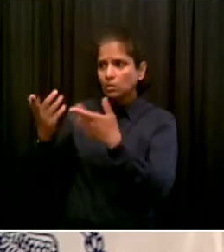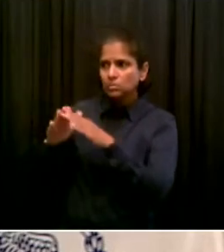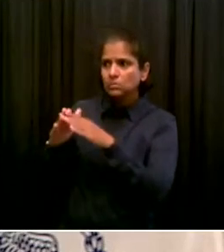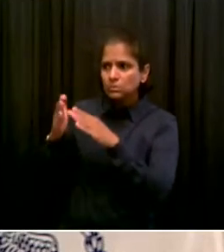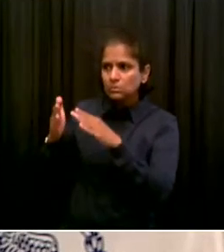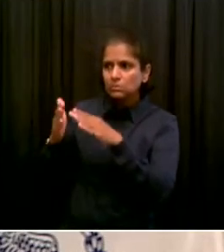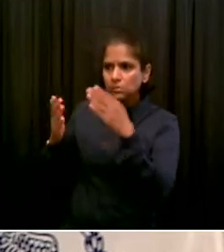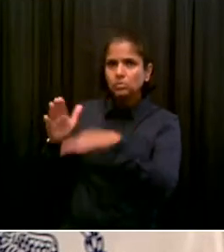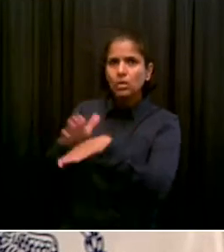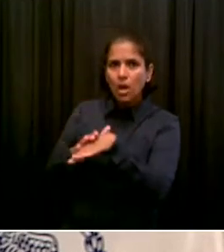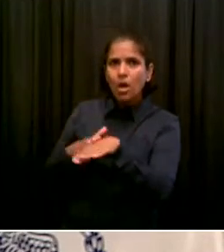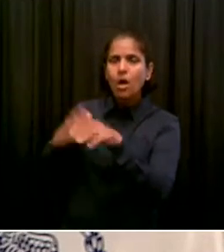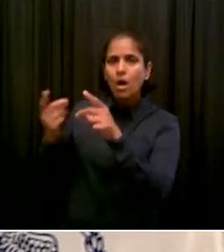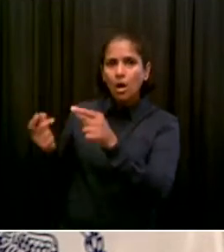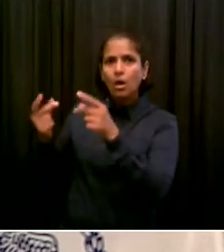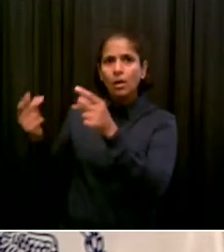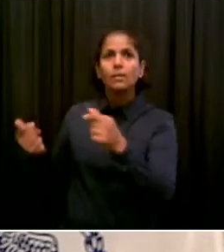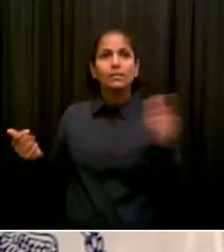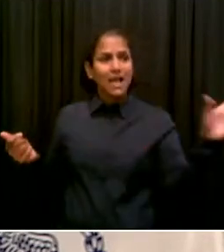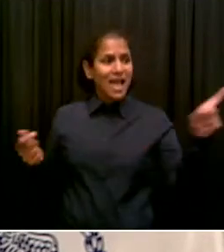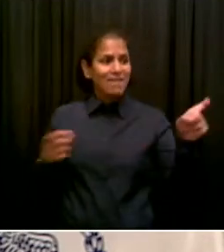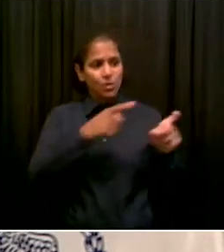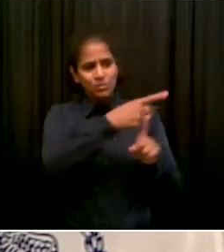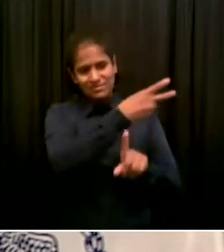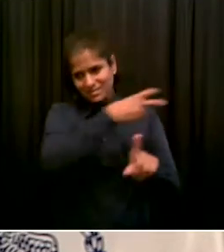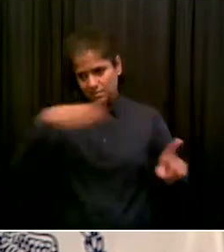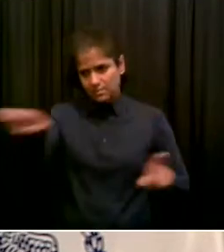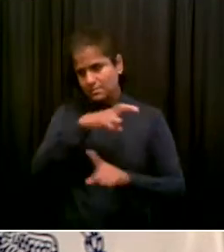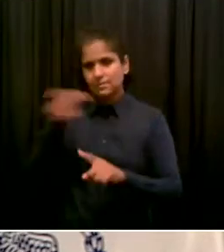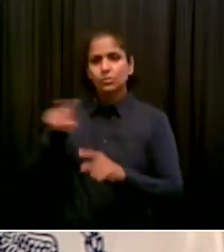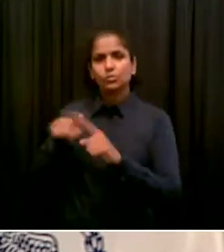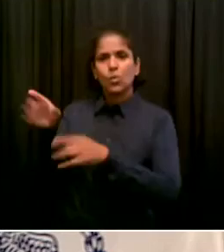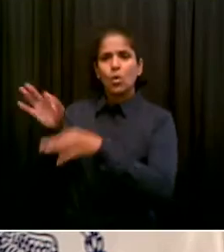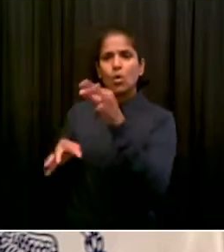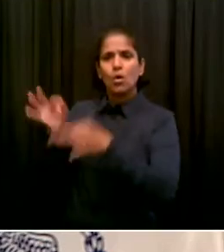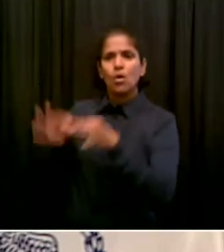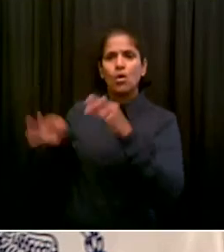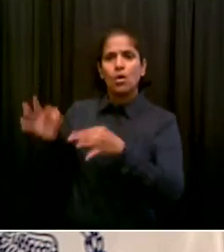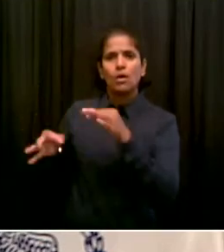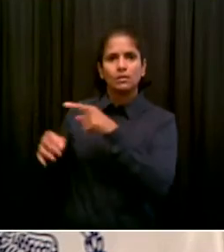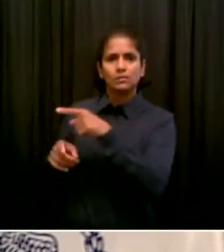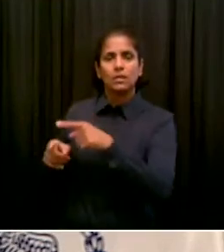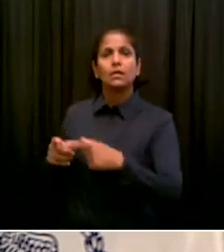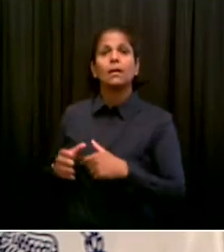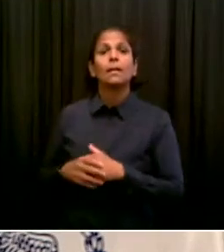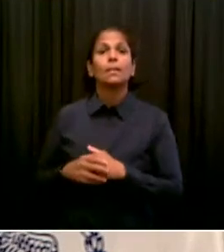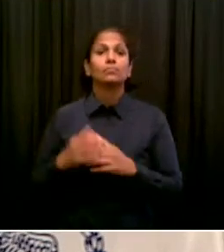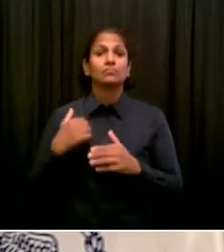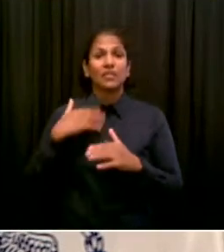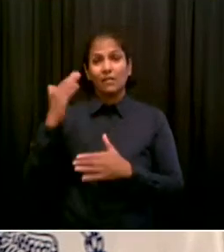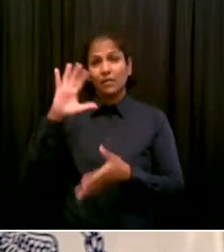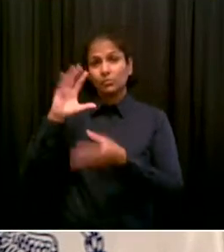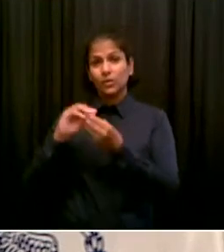THAT IS SIGNED AND COULD IMDIMEATELY RELEASE SOME OF THE PRESSURE. WE NEDE THAT SLAT TIME IMPLEMENT IT IMMEDIATELY. WE HAVE HUNDREDS THAT CAN BE MOVD ETO STATE FACILITIES, AS